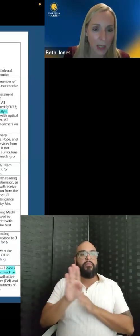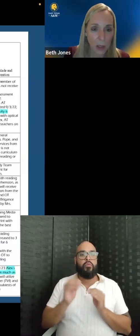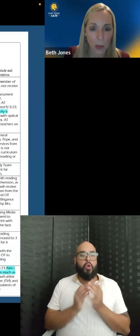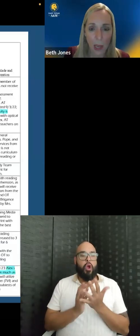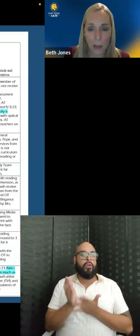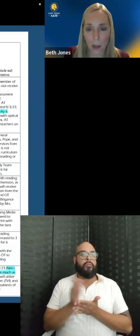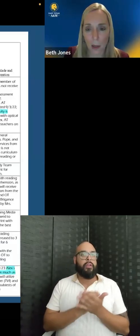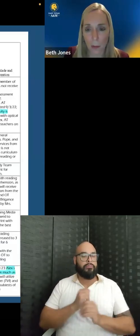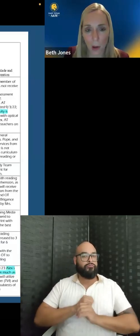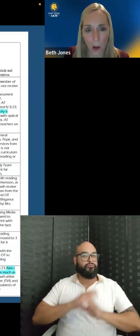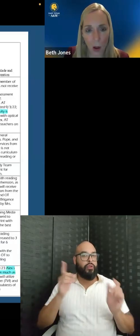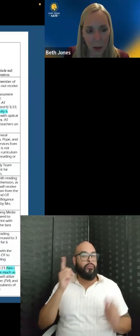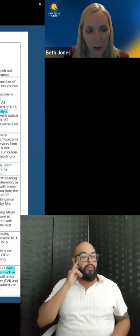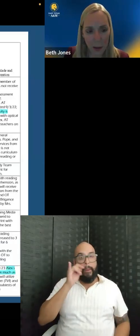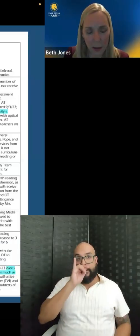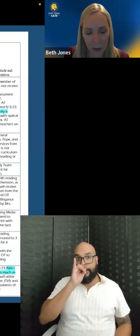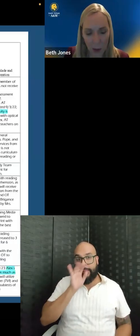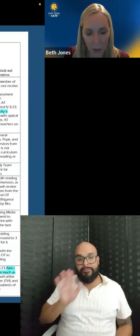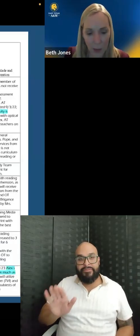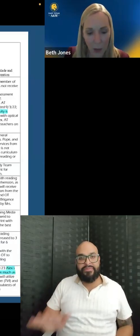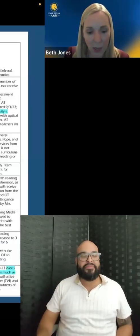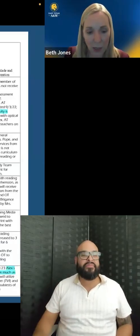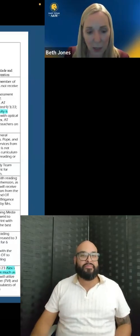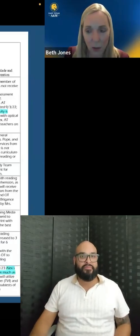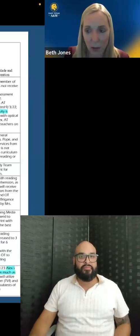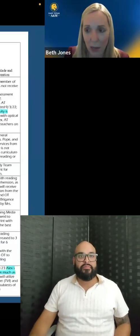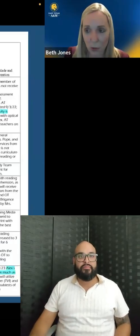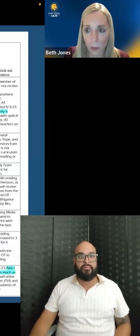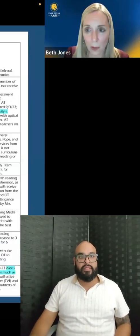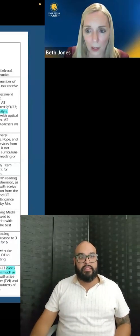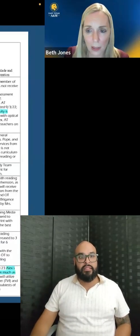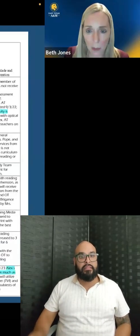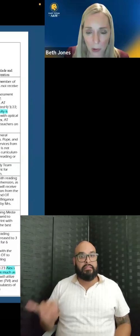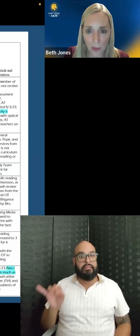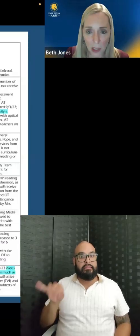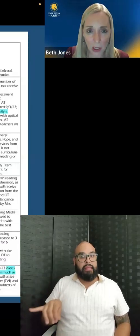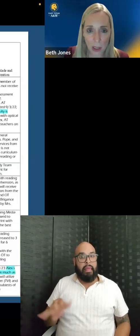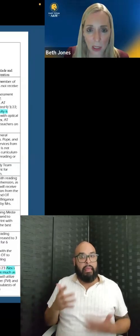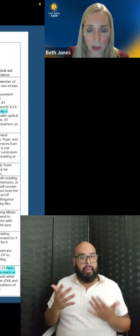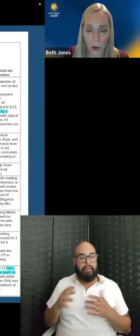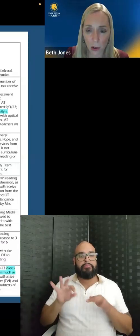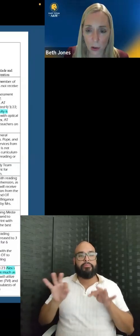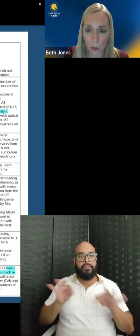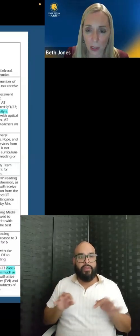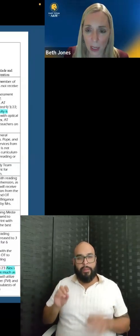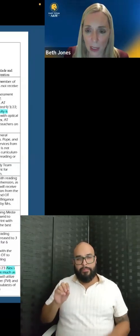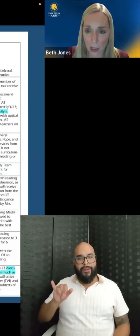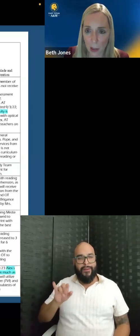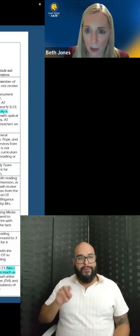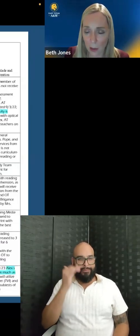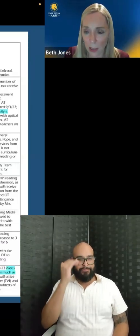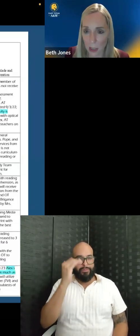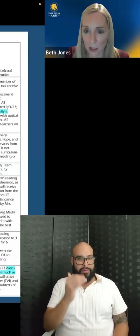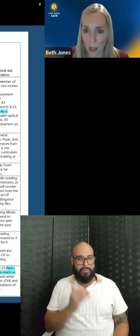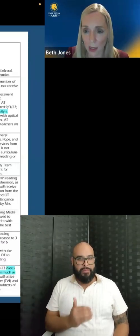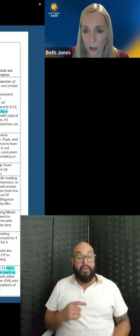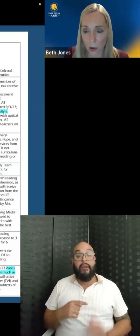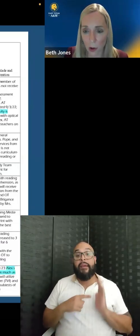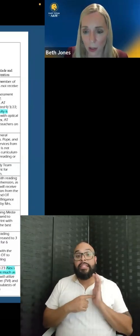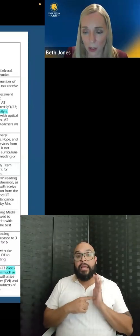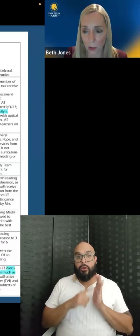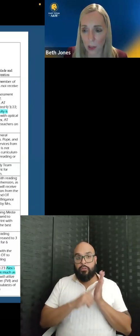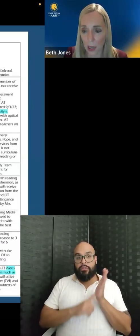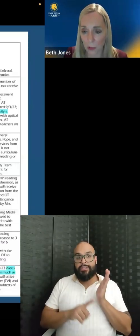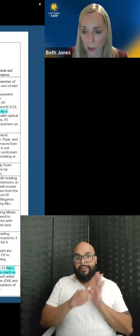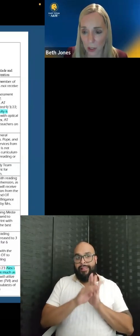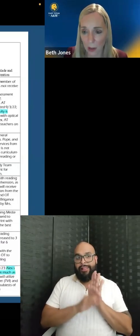All right, so that outlined, there's actual example of that checklist in the article, but like I said, the things and highlights are not included in that version.